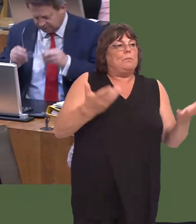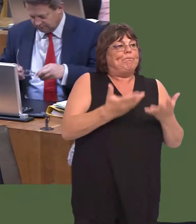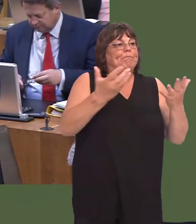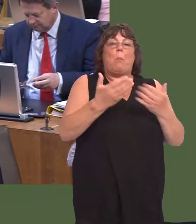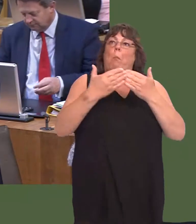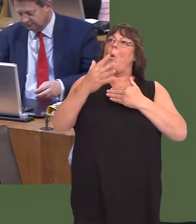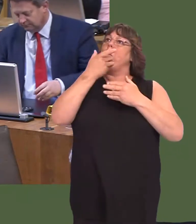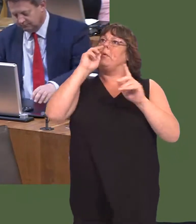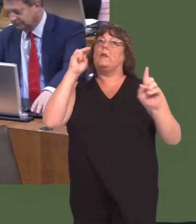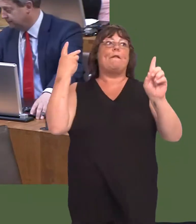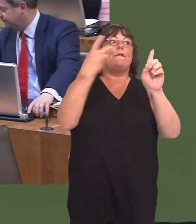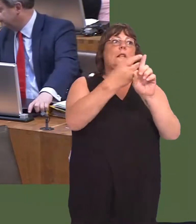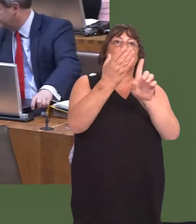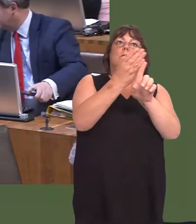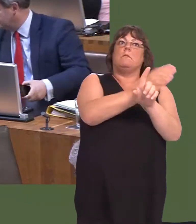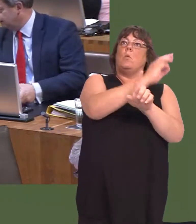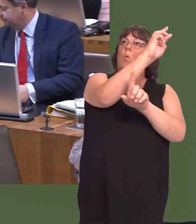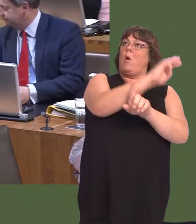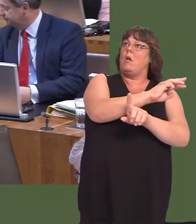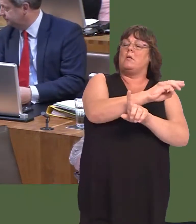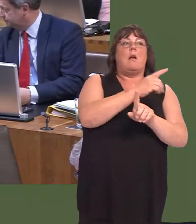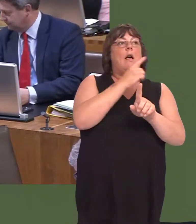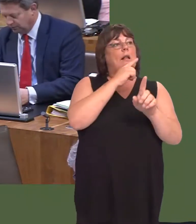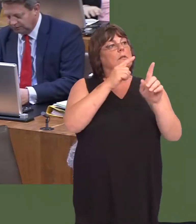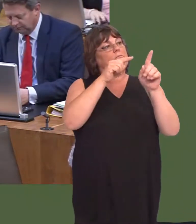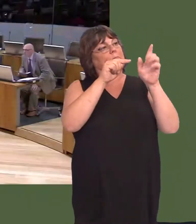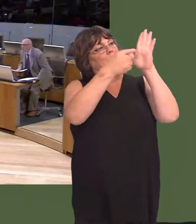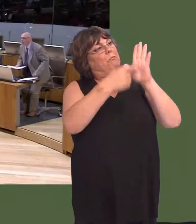Welsh Government tourism strategy sets out our priorities for all of Wales.